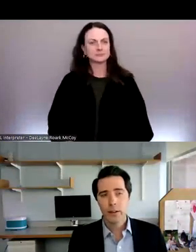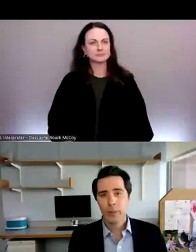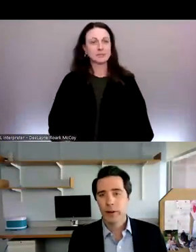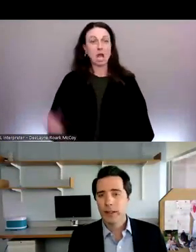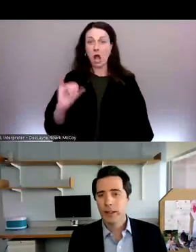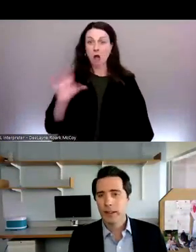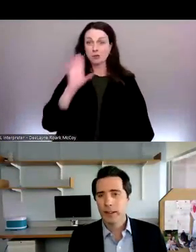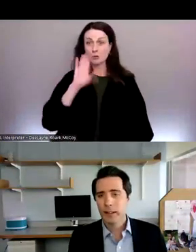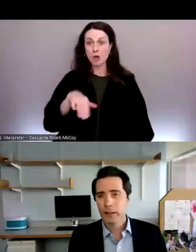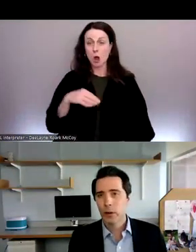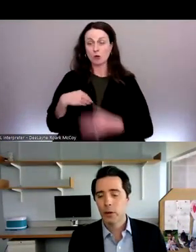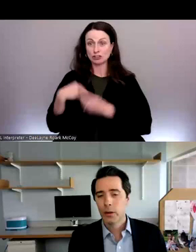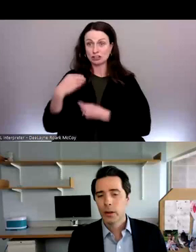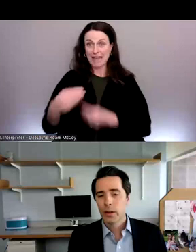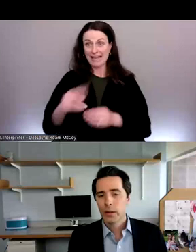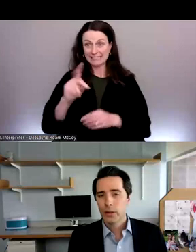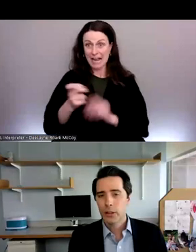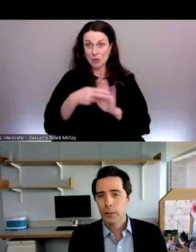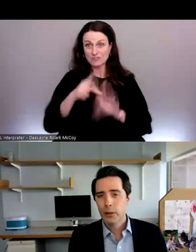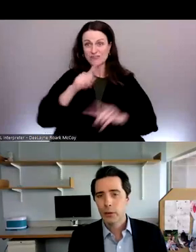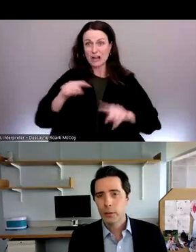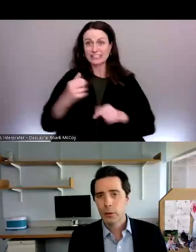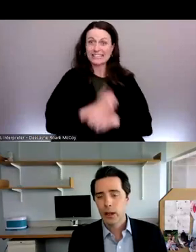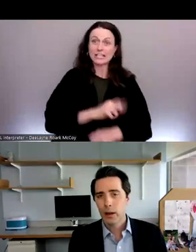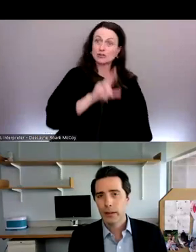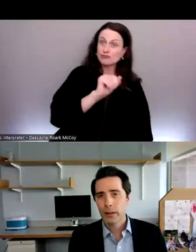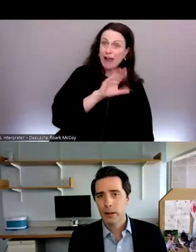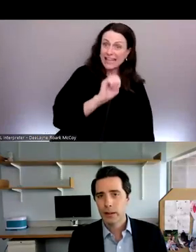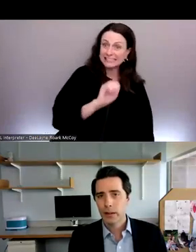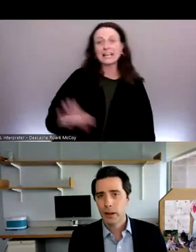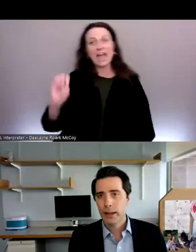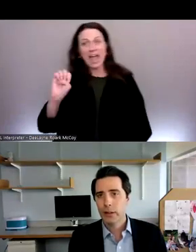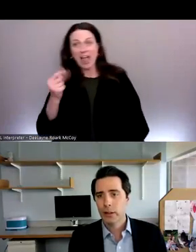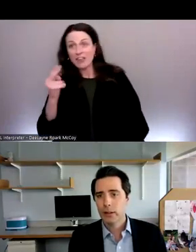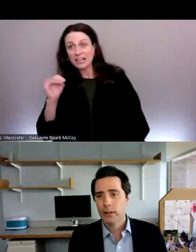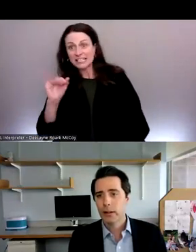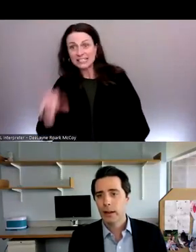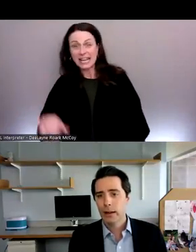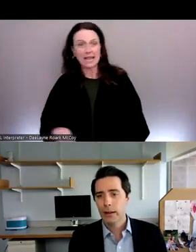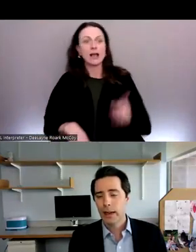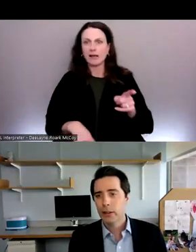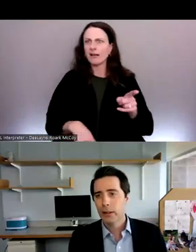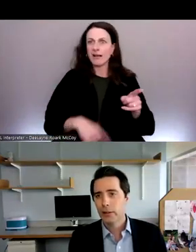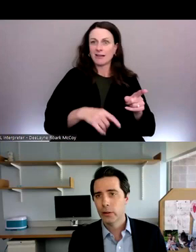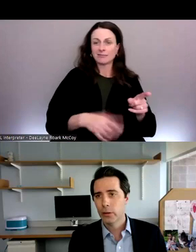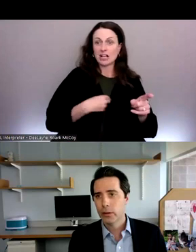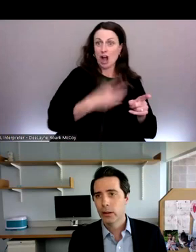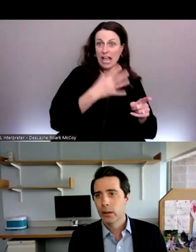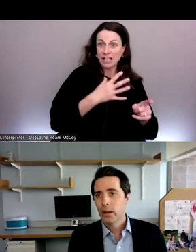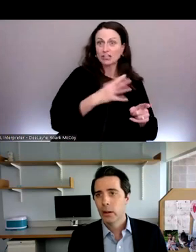varies by race and ethnicity so gjb2 is the most common cause in Caucasians and